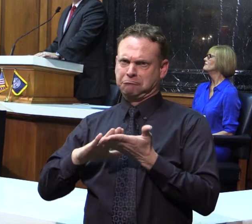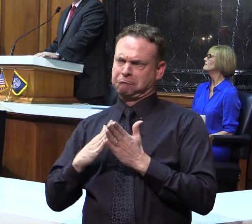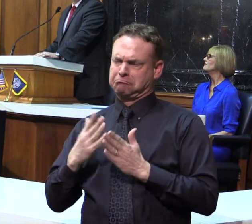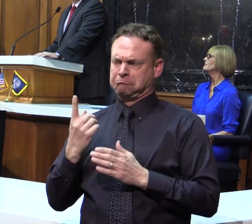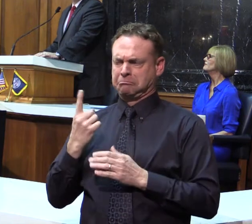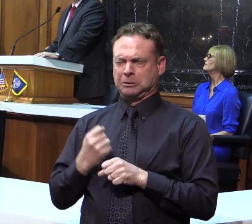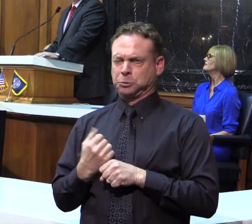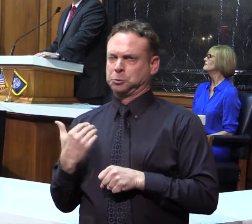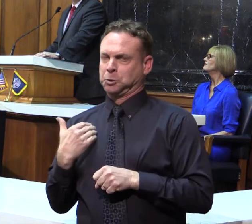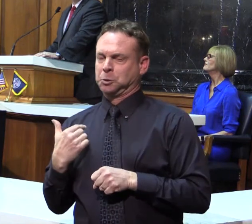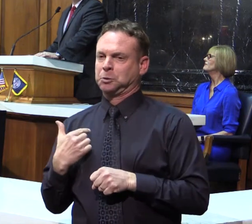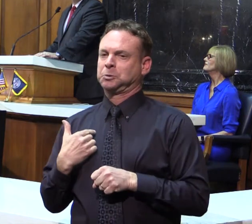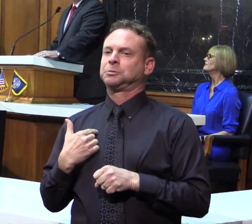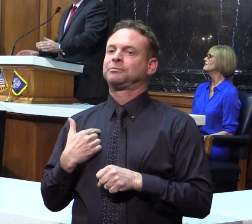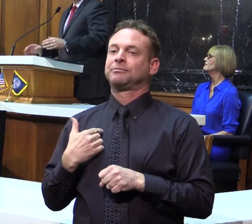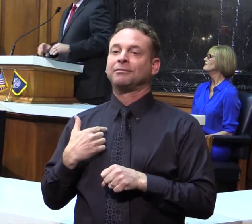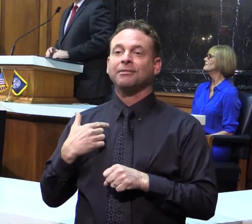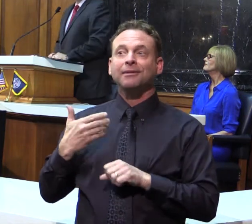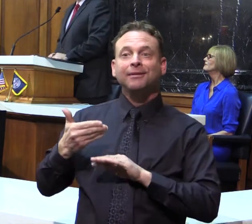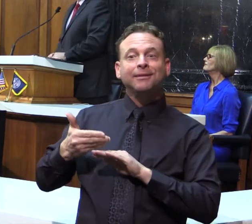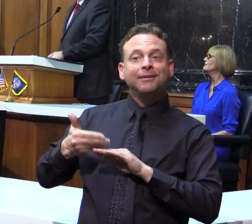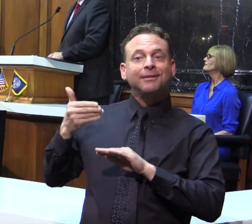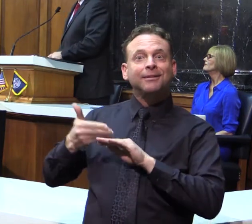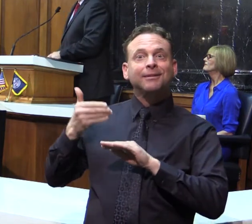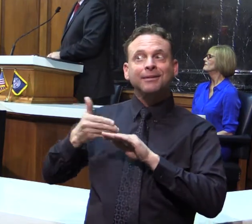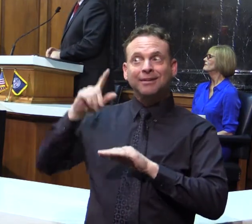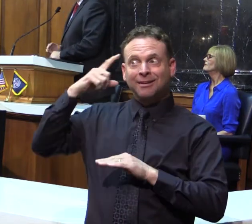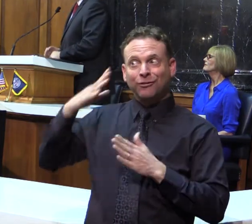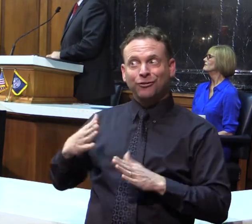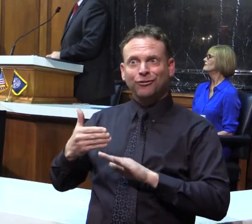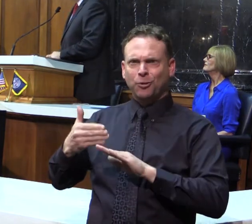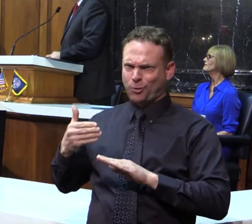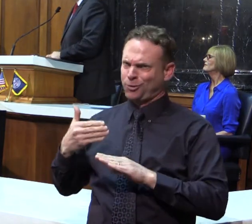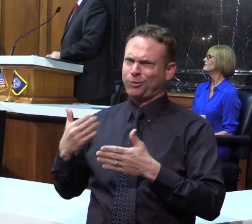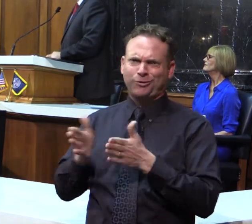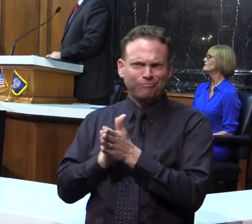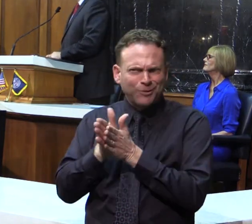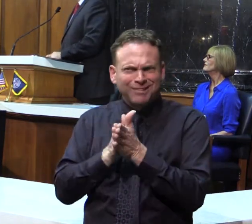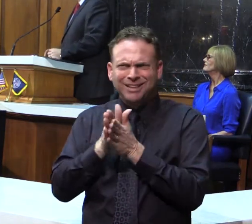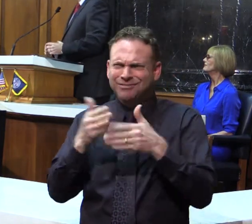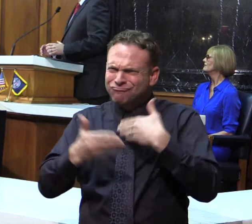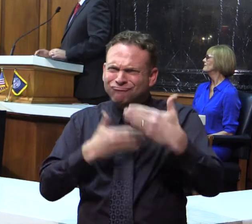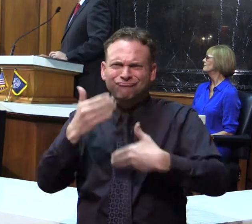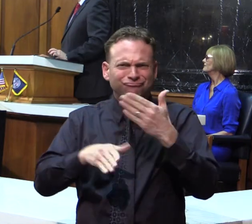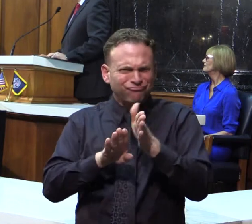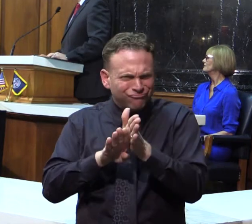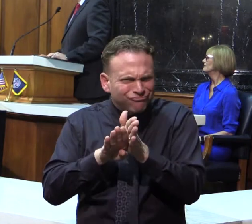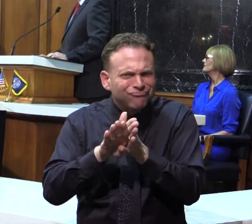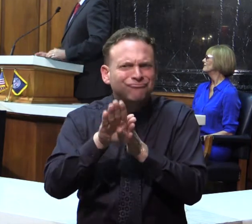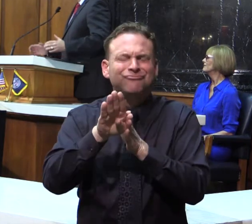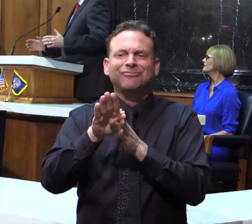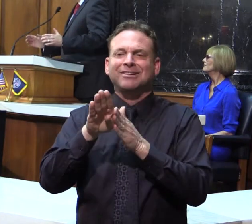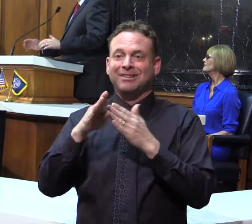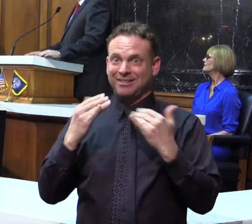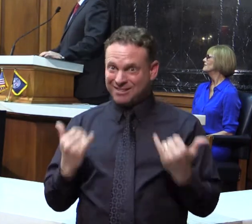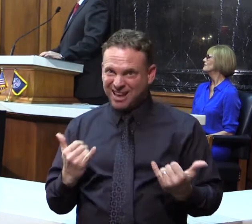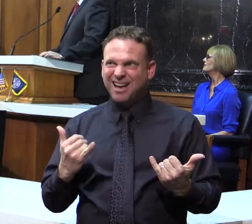administrations... and together … we’ve worked every day not just to sustain that